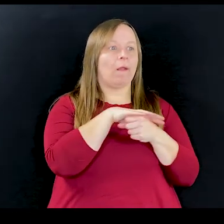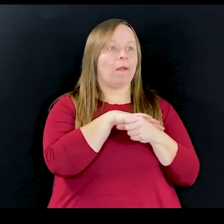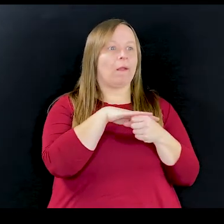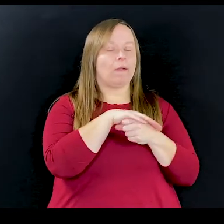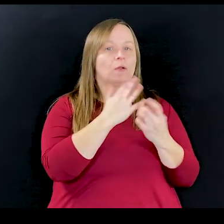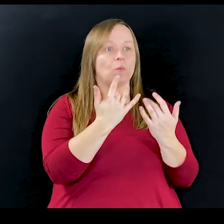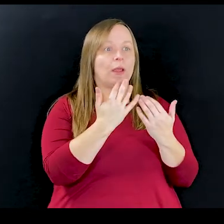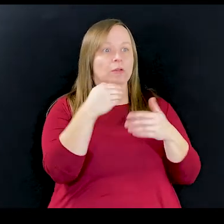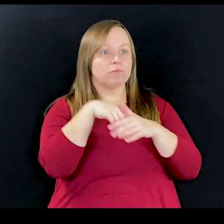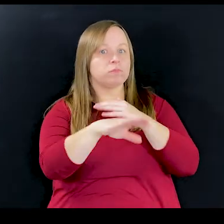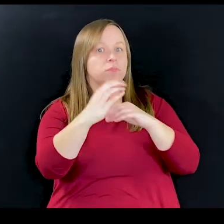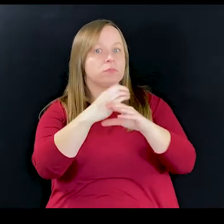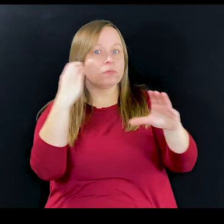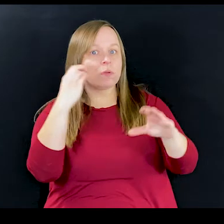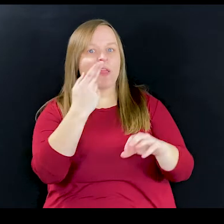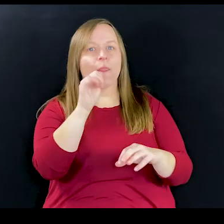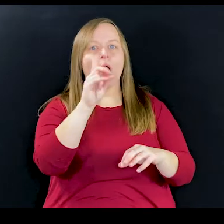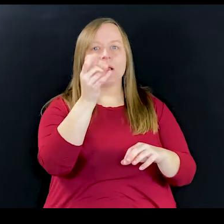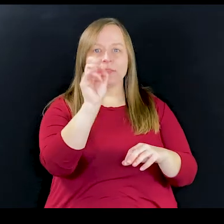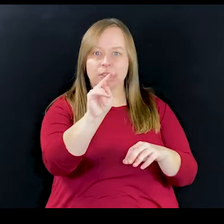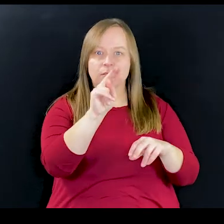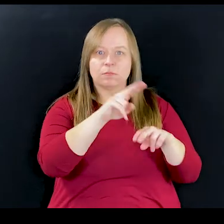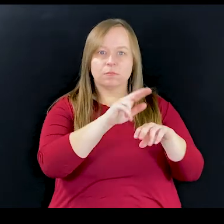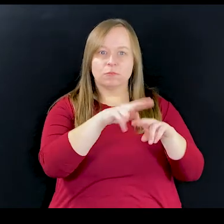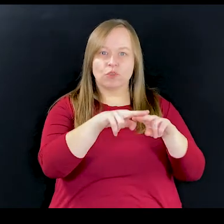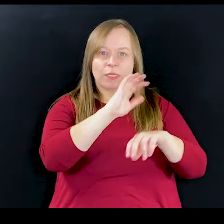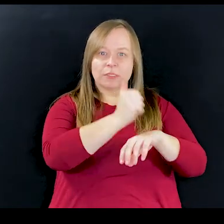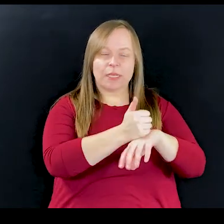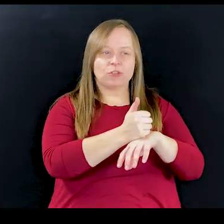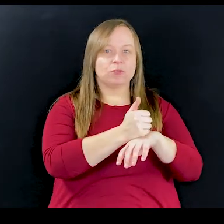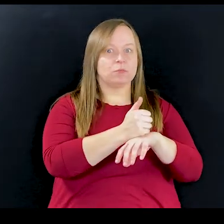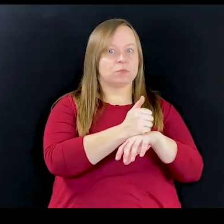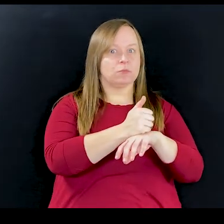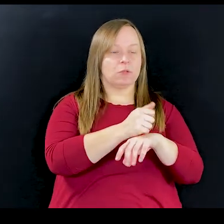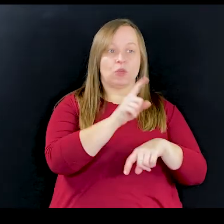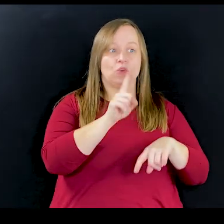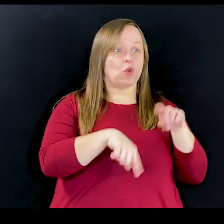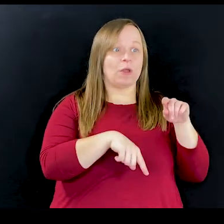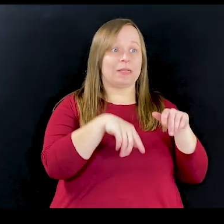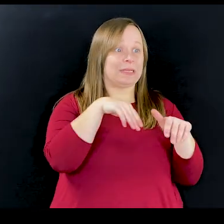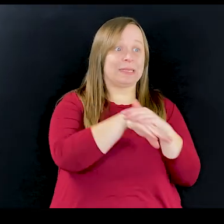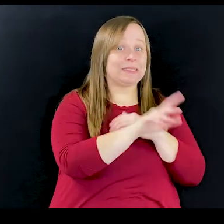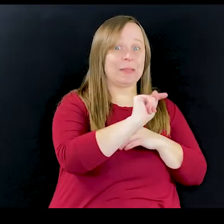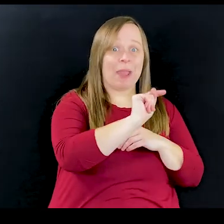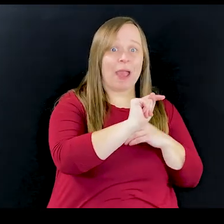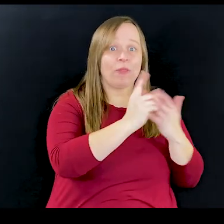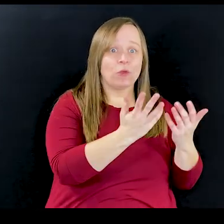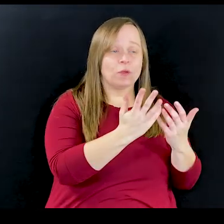while you're waiting to use your train at the Hudson train station, but you could not get into the bathroom